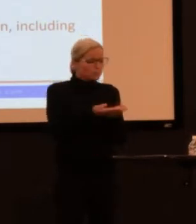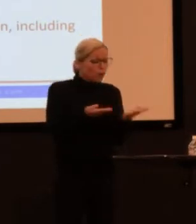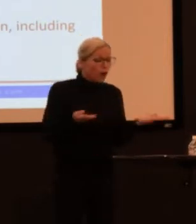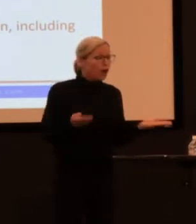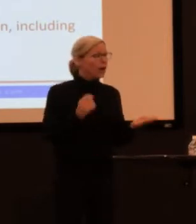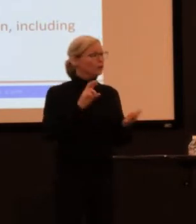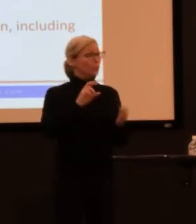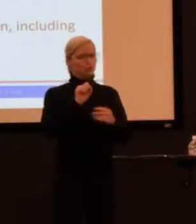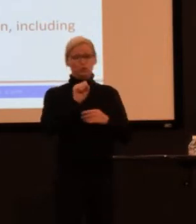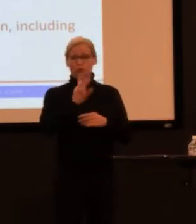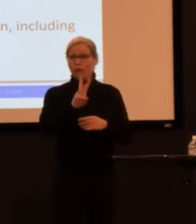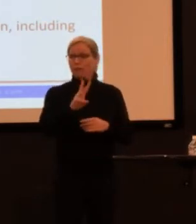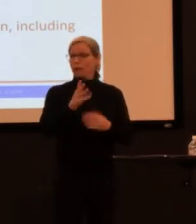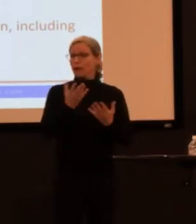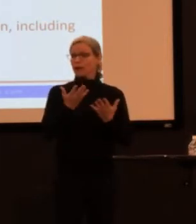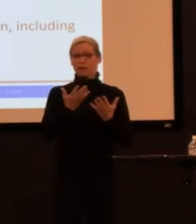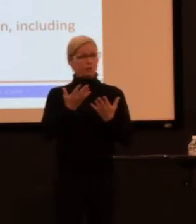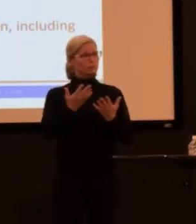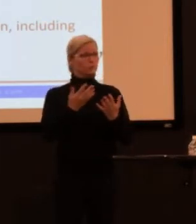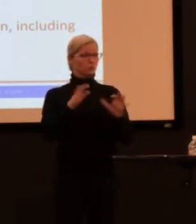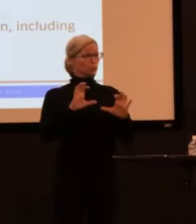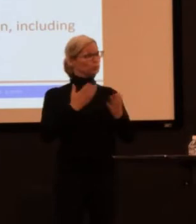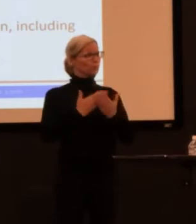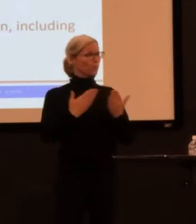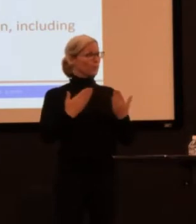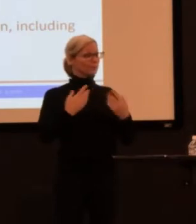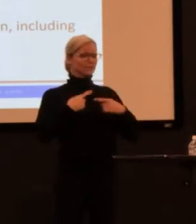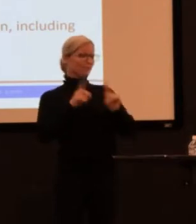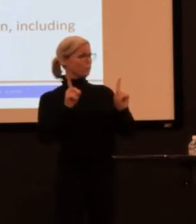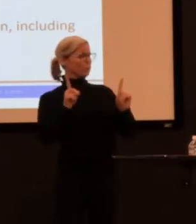or device, does it do something that was never done before?